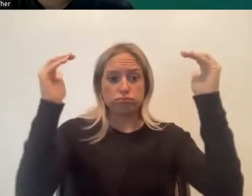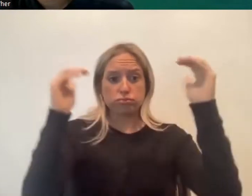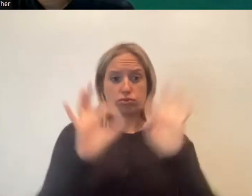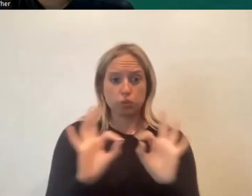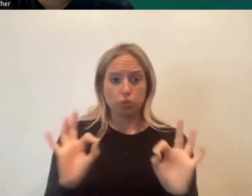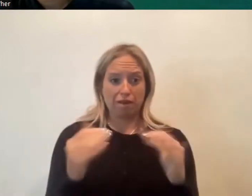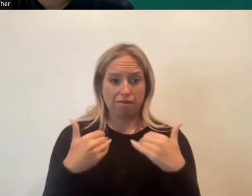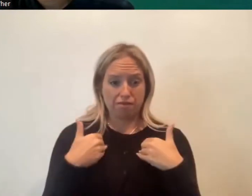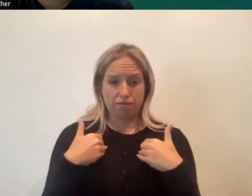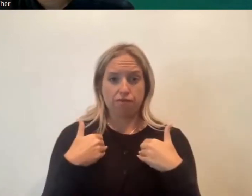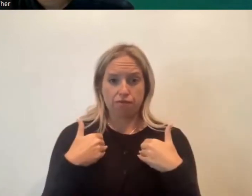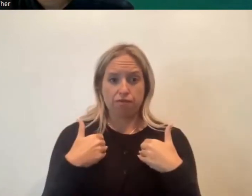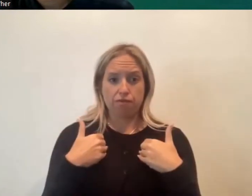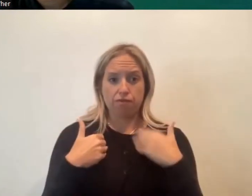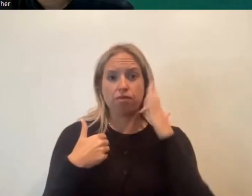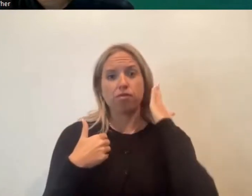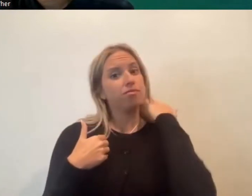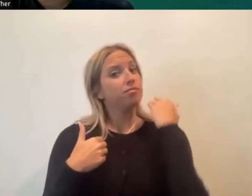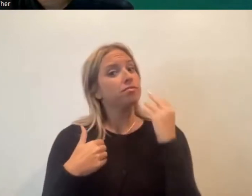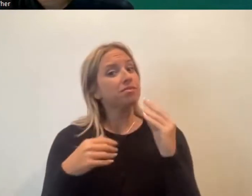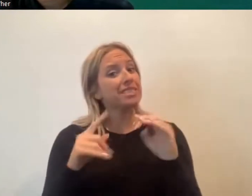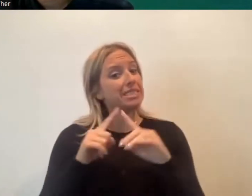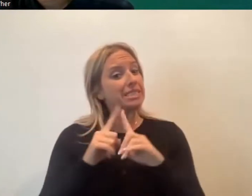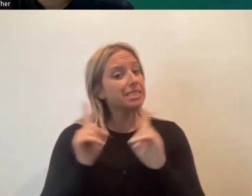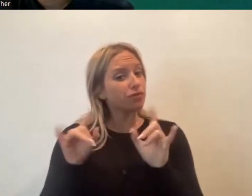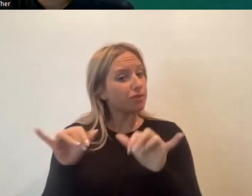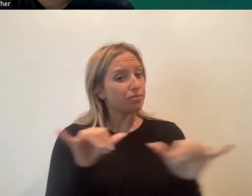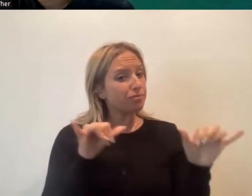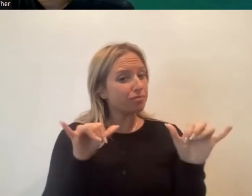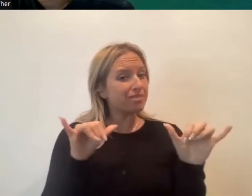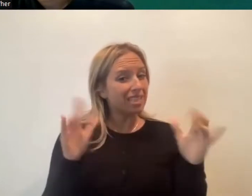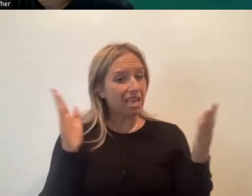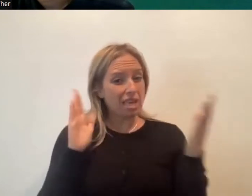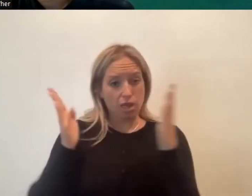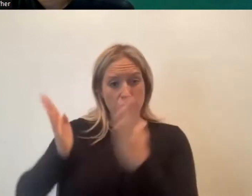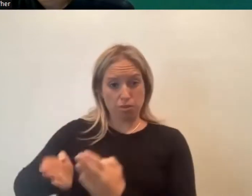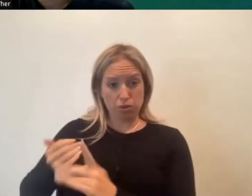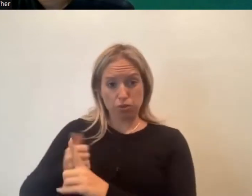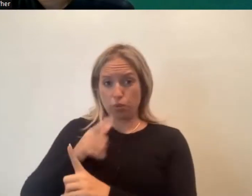may be held to a slightly different standard than somebody who dropped out in the sixth